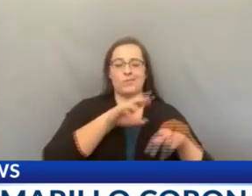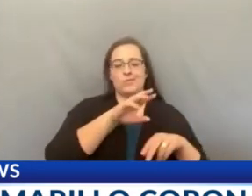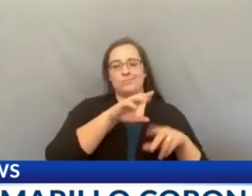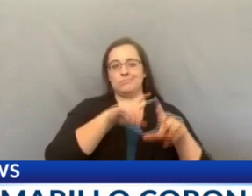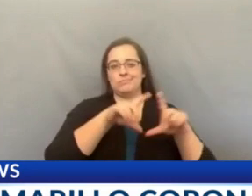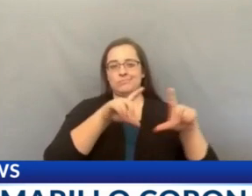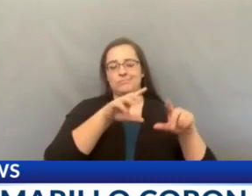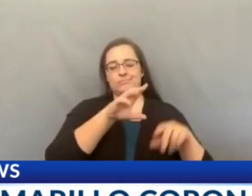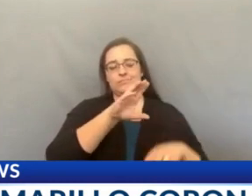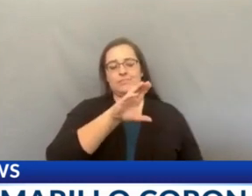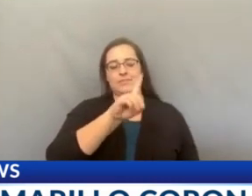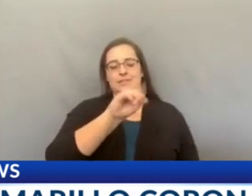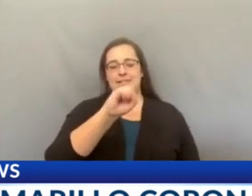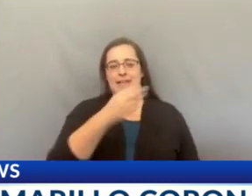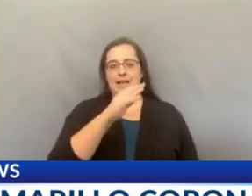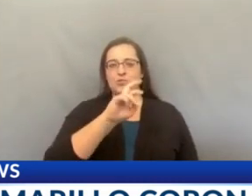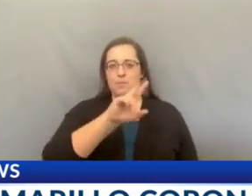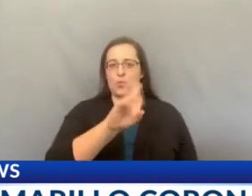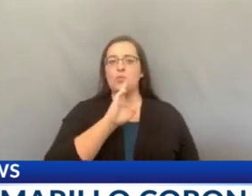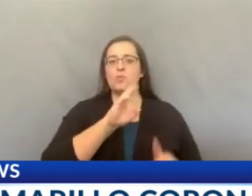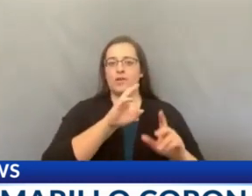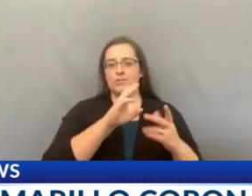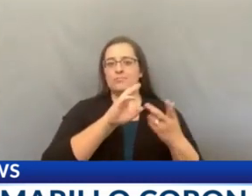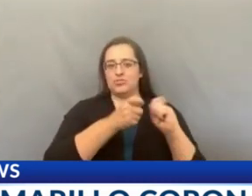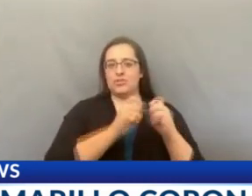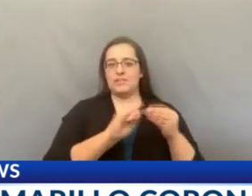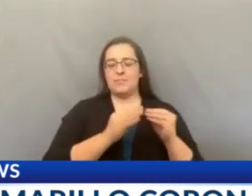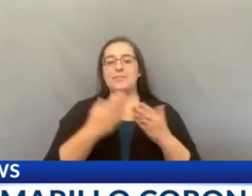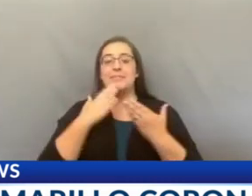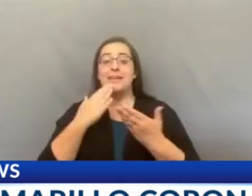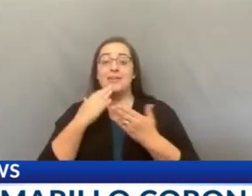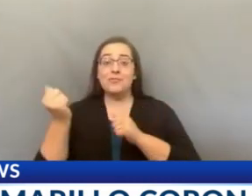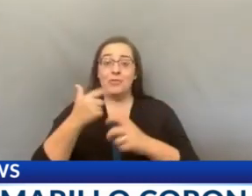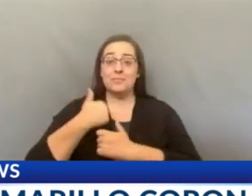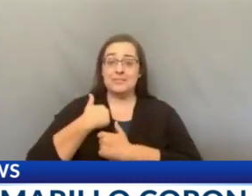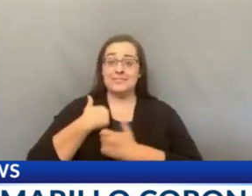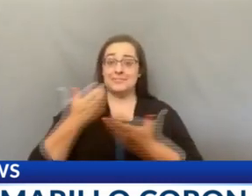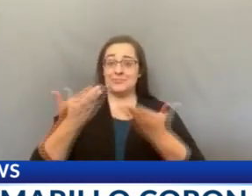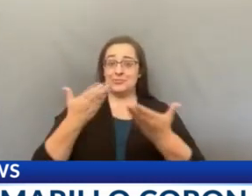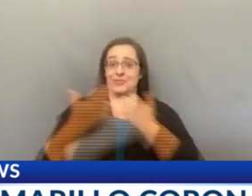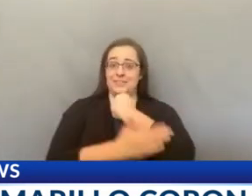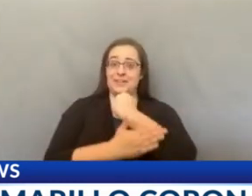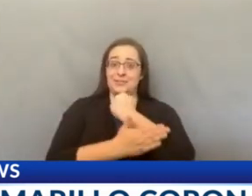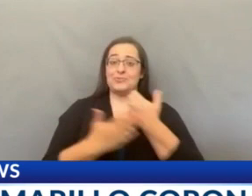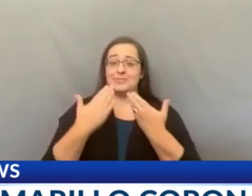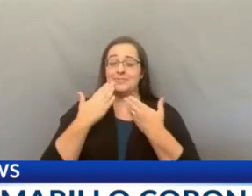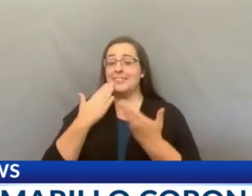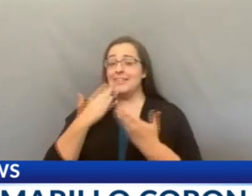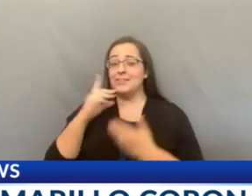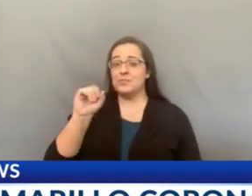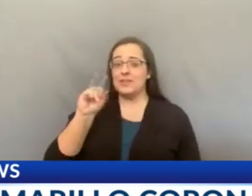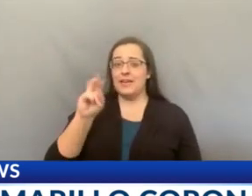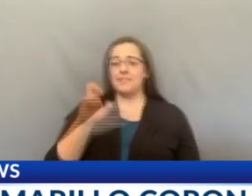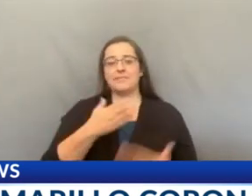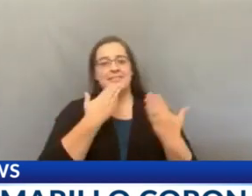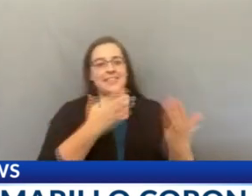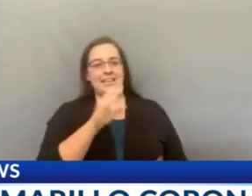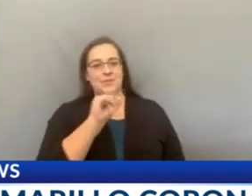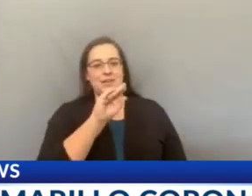UPDATED ON TUESDAY THERE WILL BE AN UPDATED REPORT CARD AND AN UPDATE TO THE DASHBOARD. WE APPRECIATE AGAIN ALL OF THE VETERANS AND THEIR HARD WORK